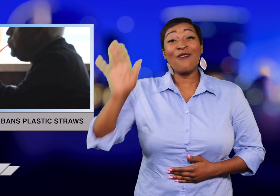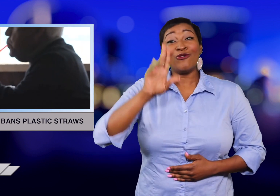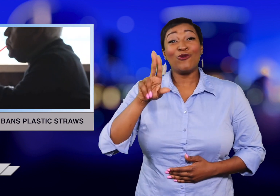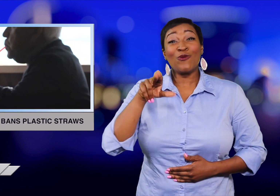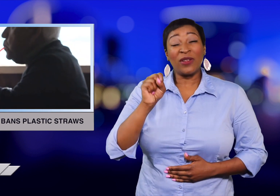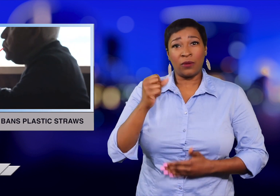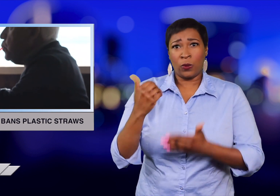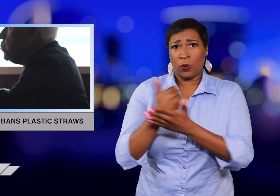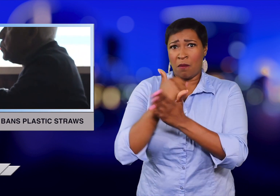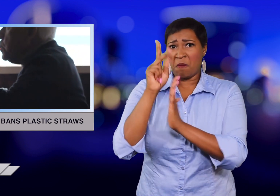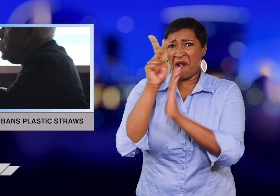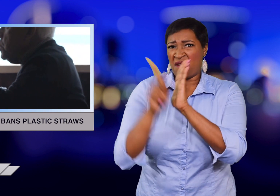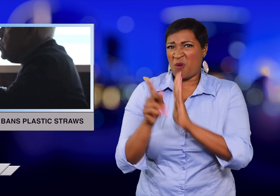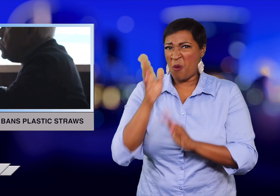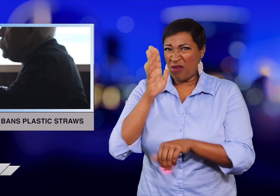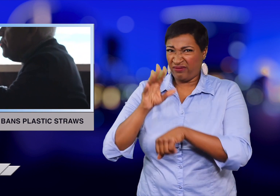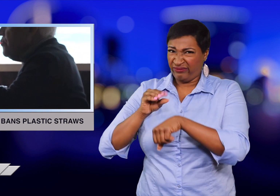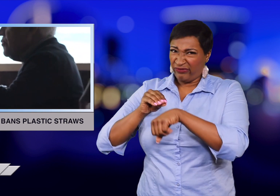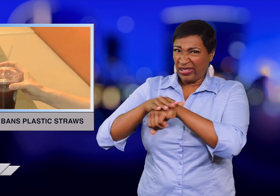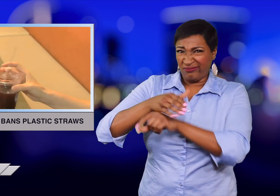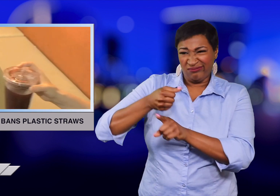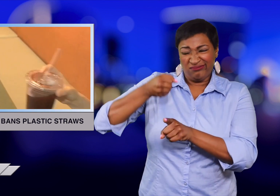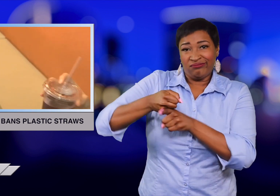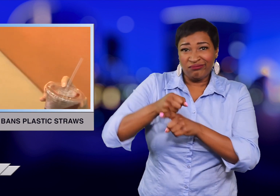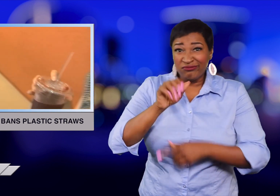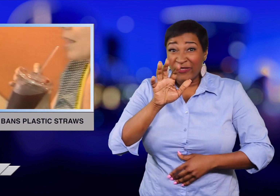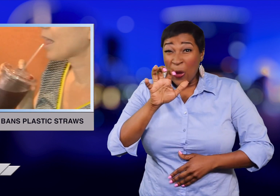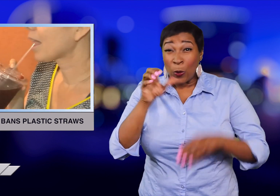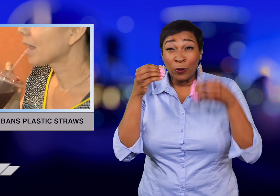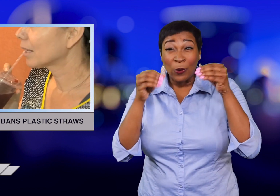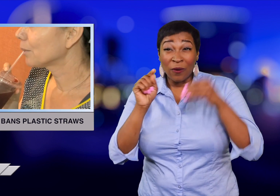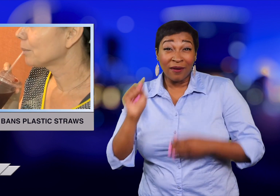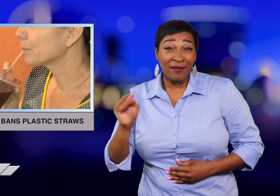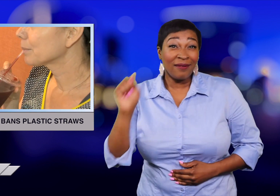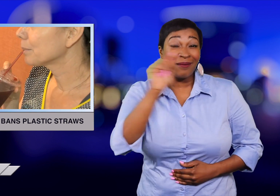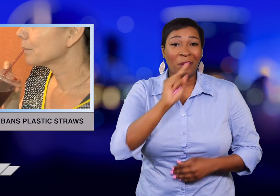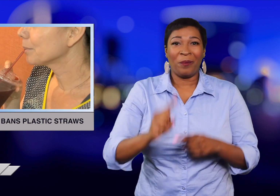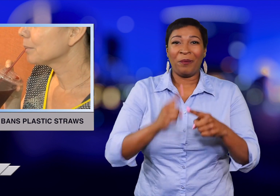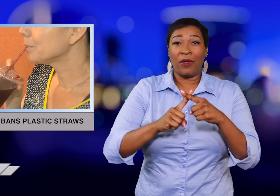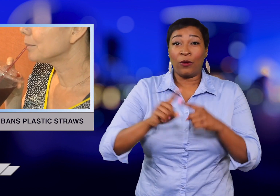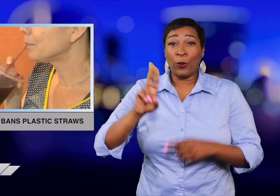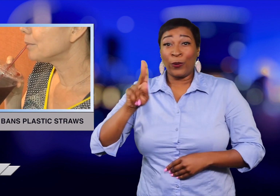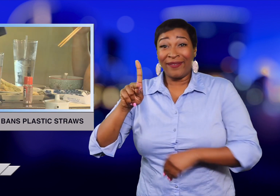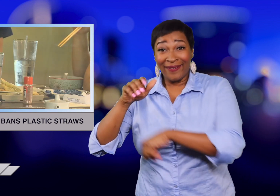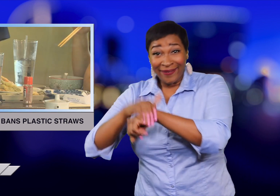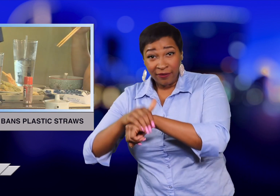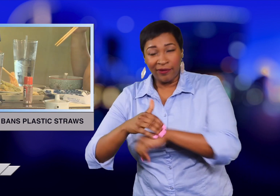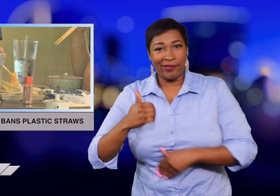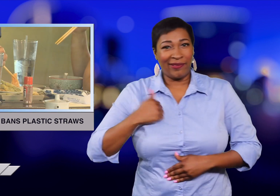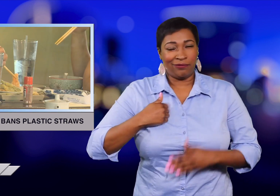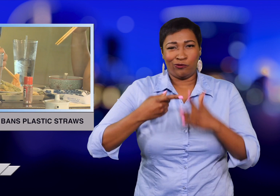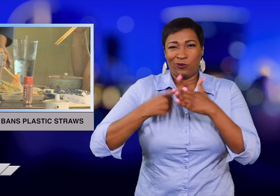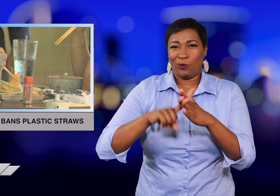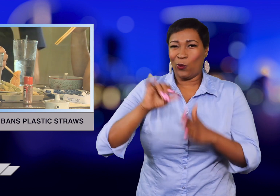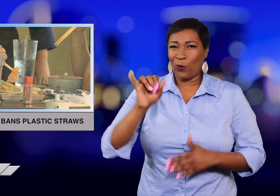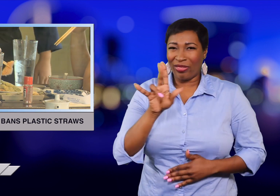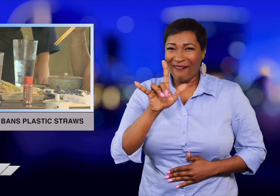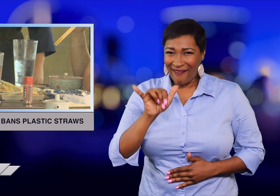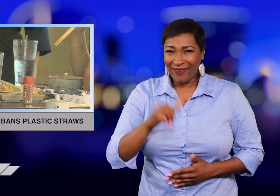The new policy will affect all 500 stores across the US, United Kingdom and Canada starting